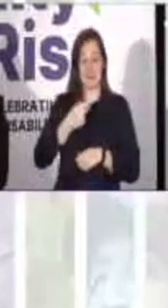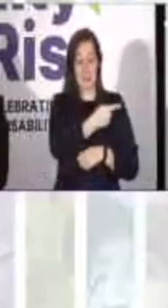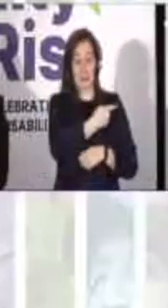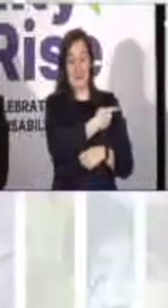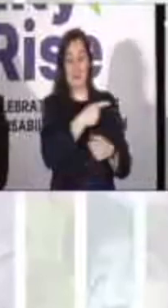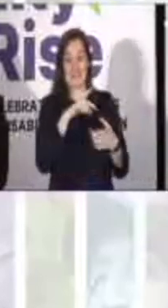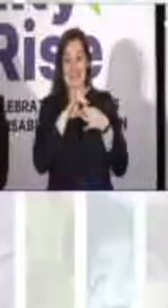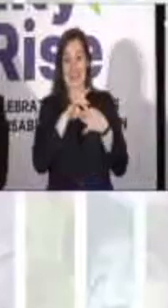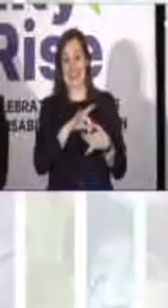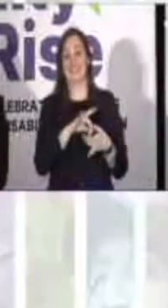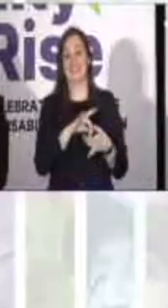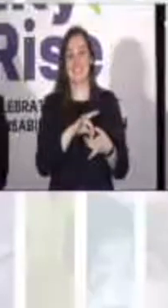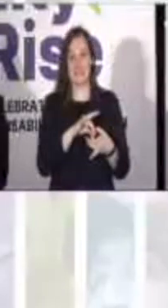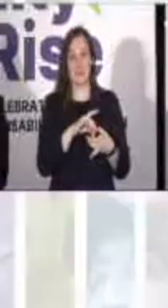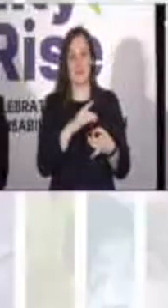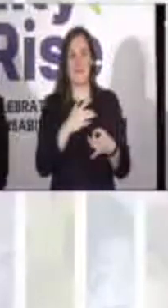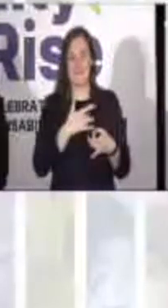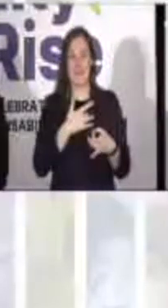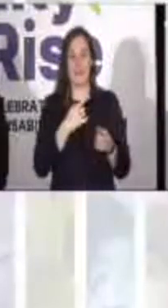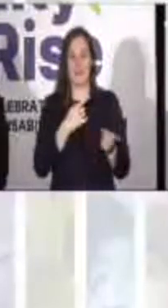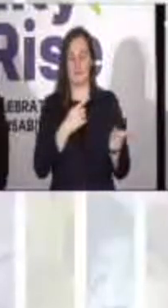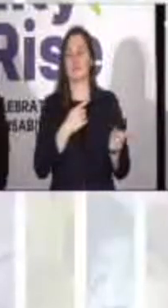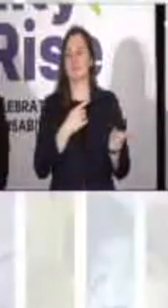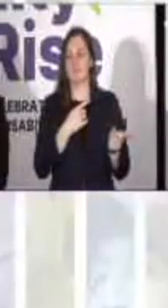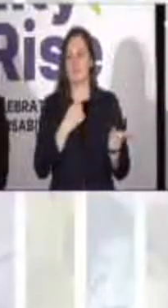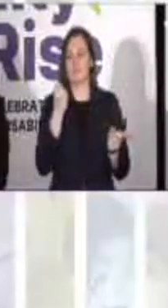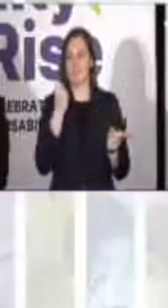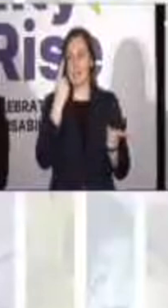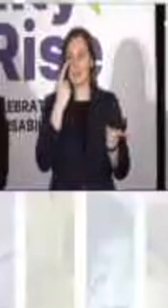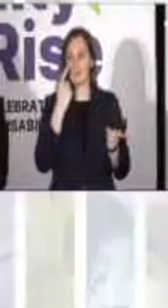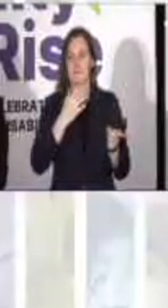MY RELATIONSHIP WITH WORK WAS GOING TO CHANGE DRASTICALLY.